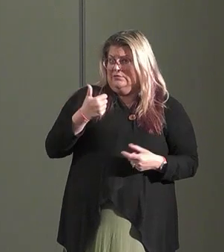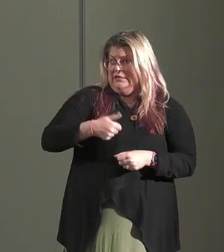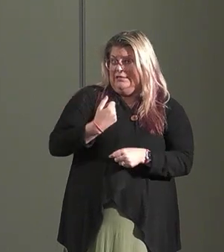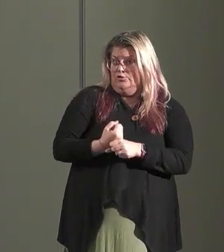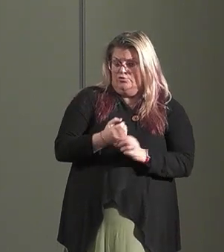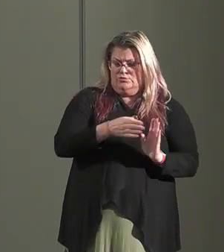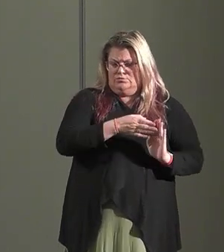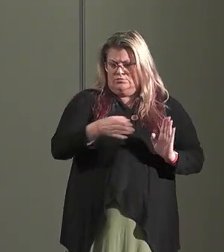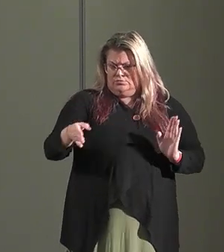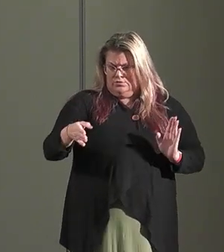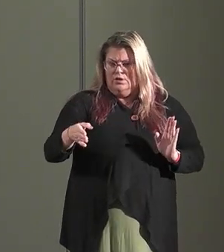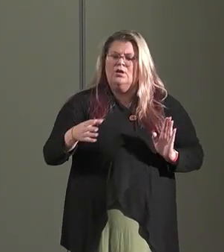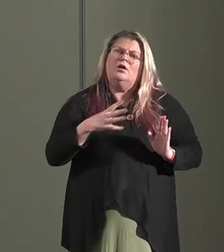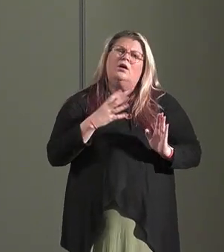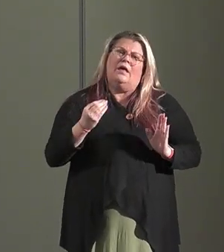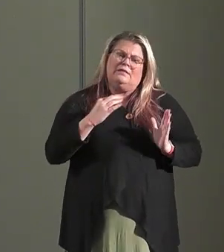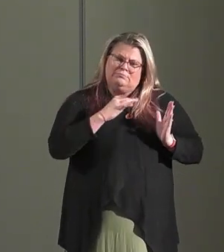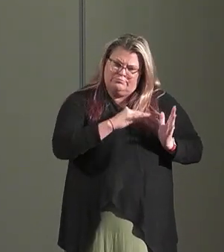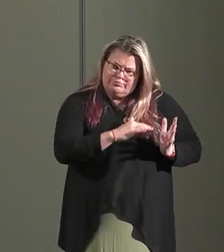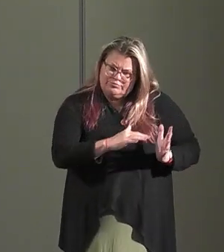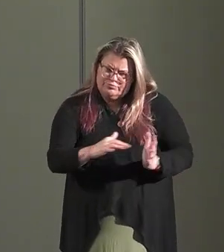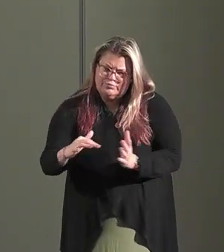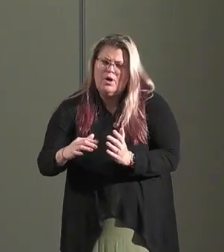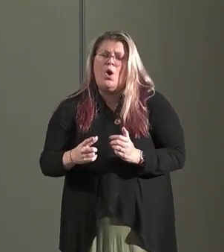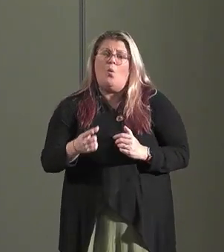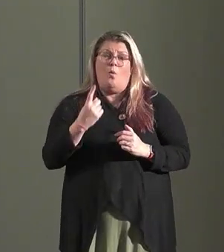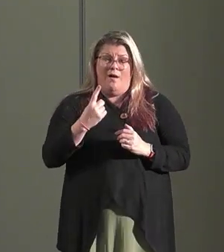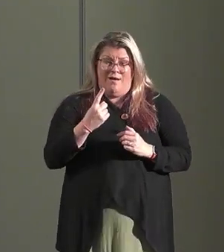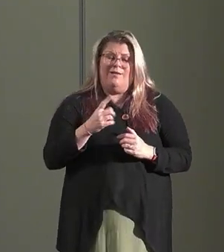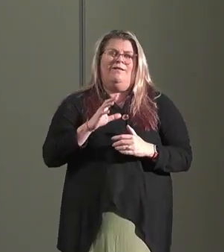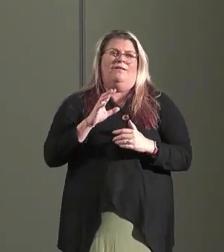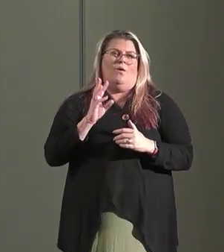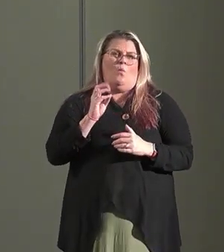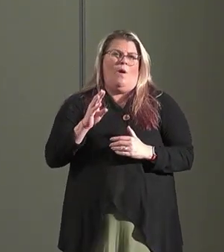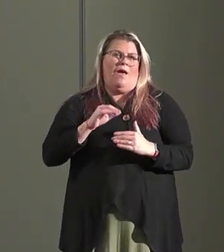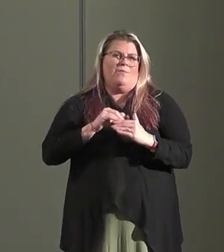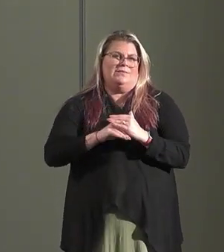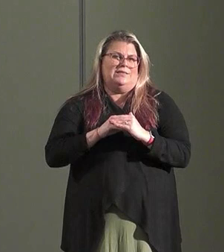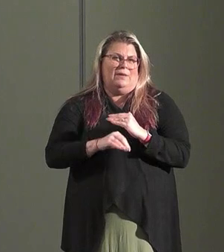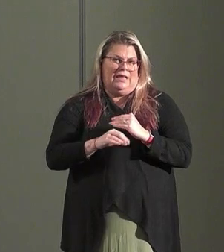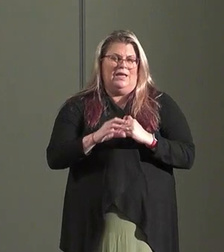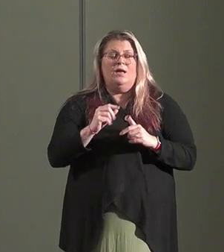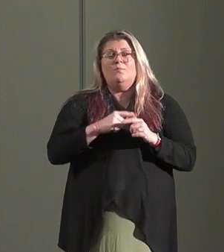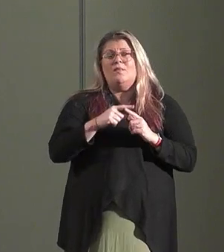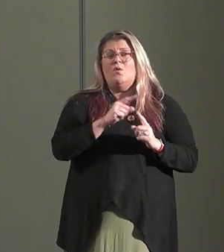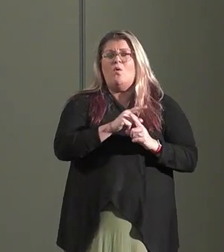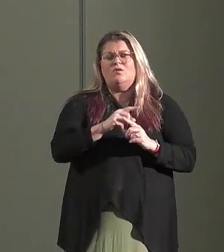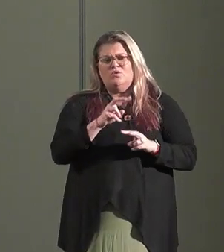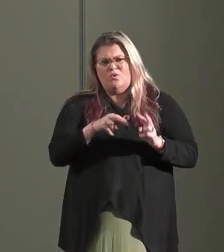And one variables was web accessibility and we were looking at other things like policy